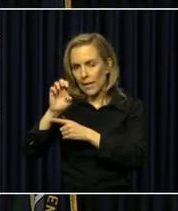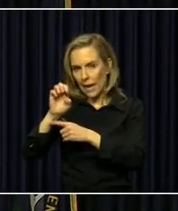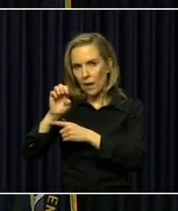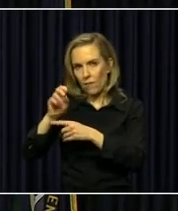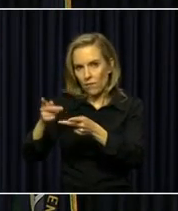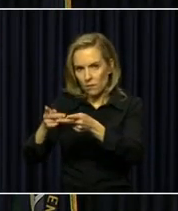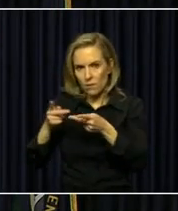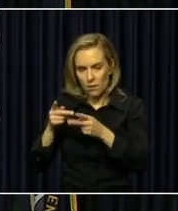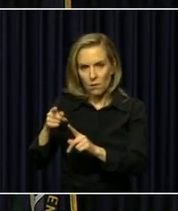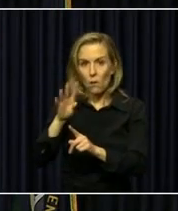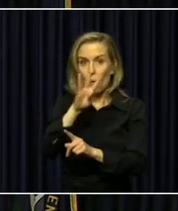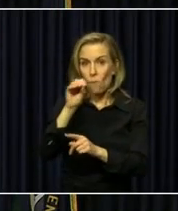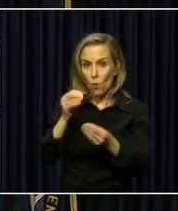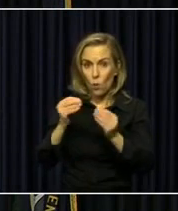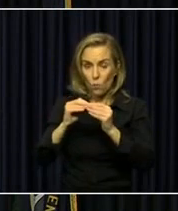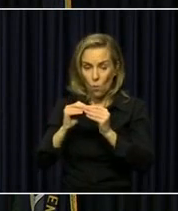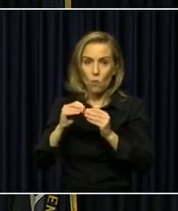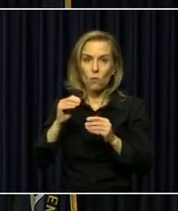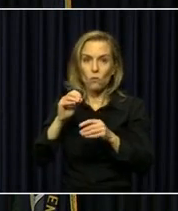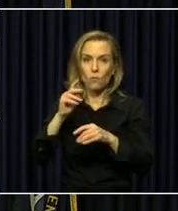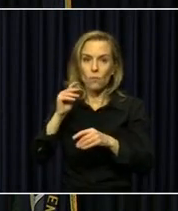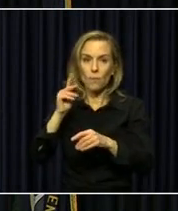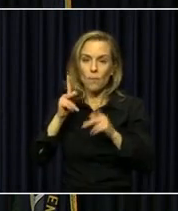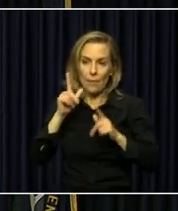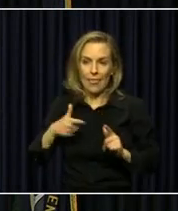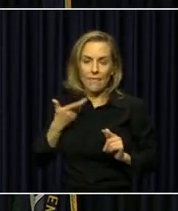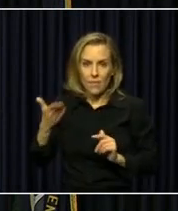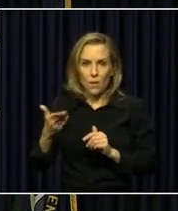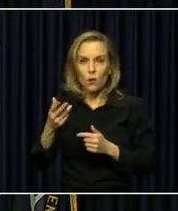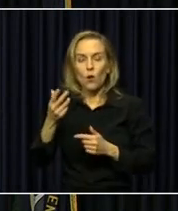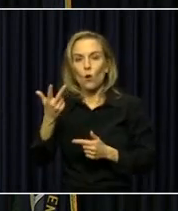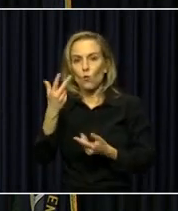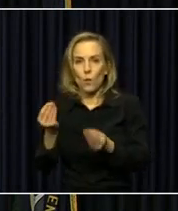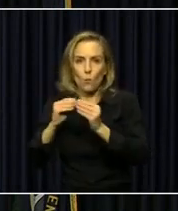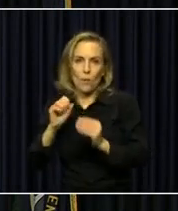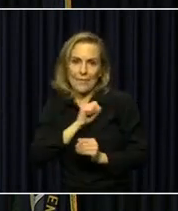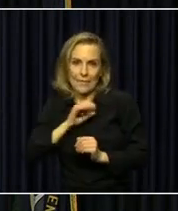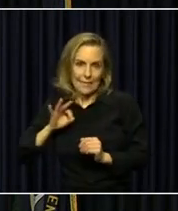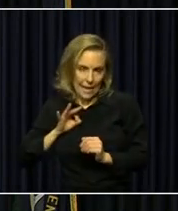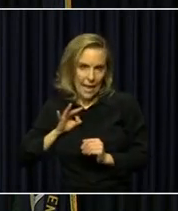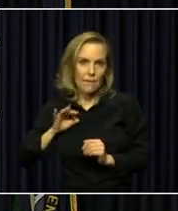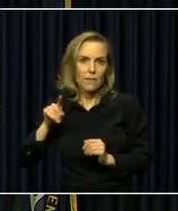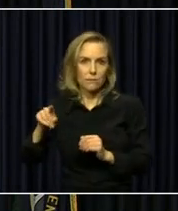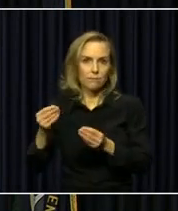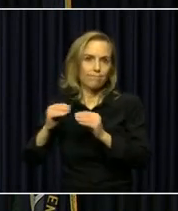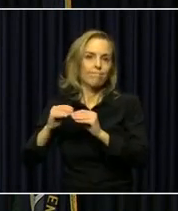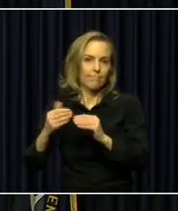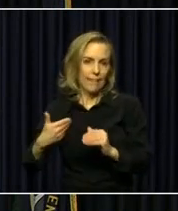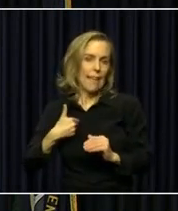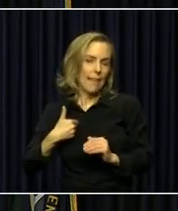AND THIS IS A BEAUTIFUL,